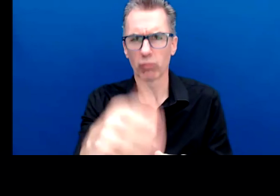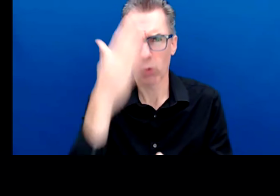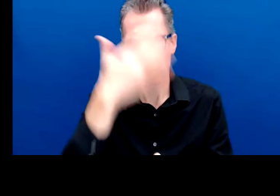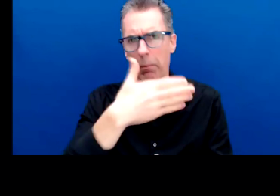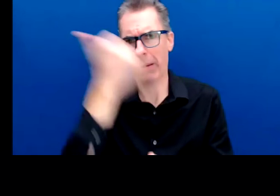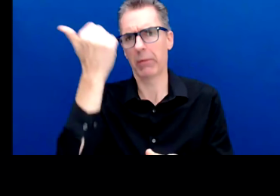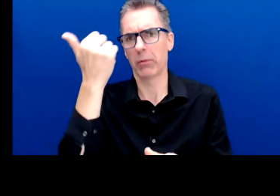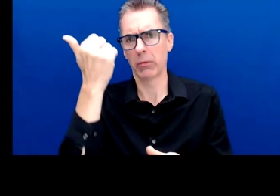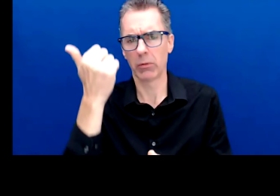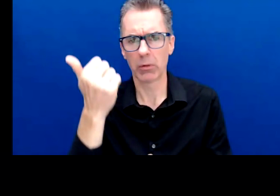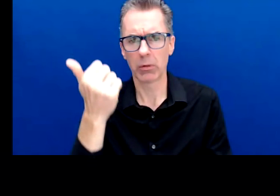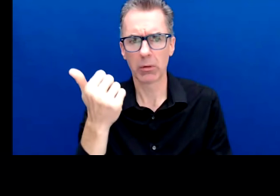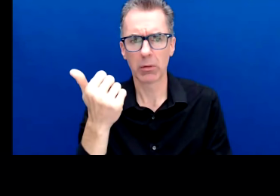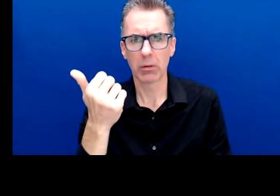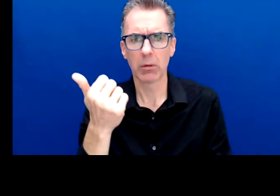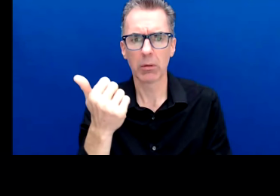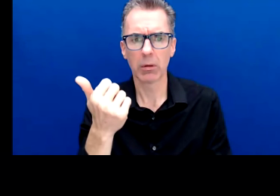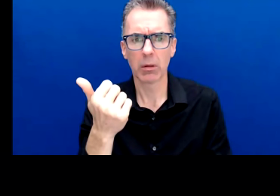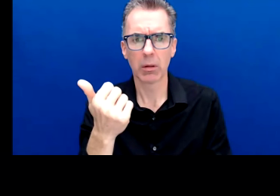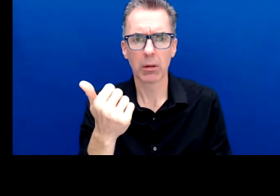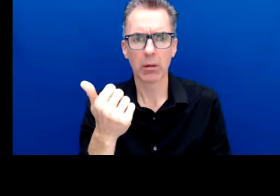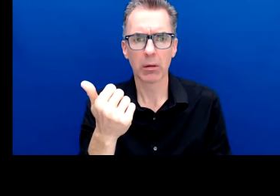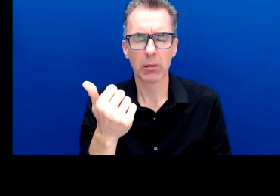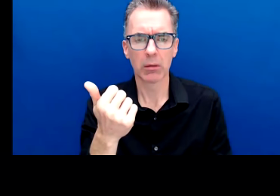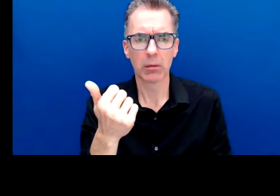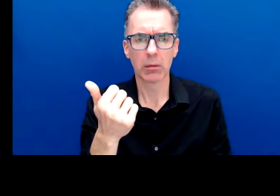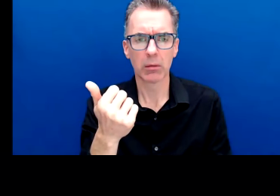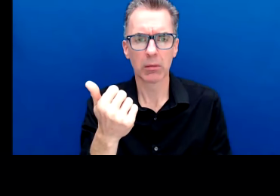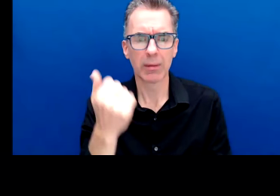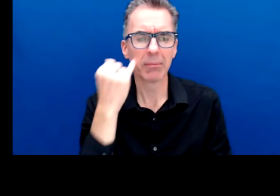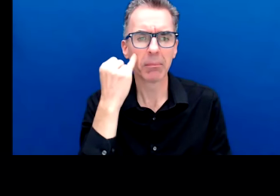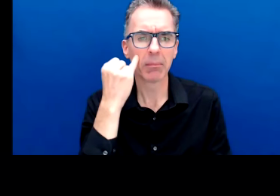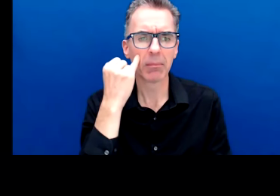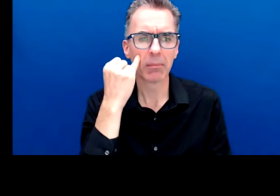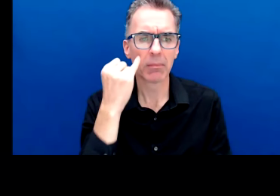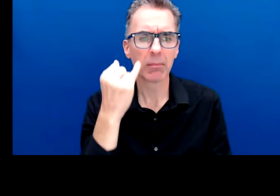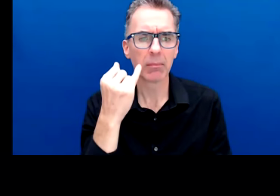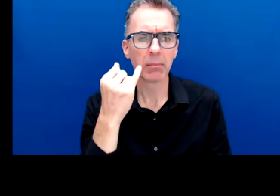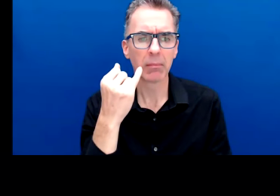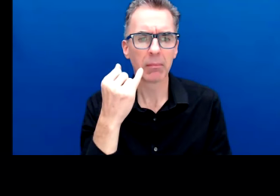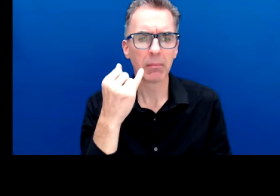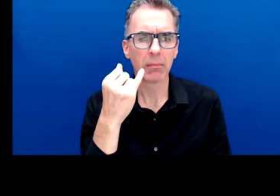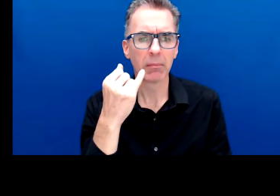better percentage of closing the loop than sending out the multiple, progress surveys.